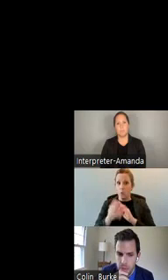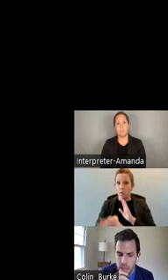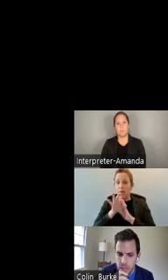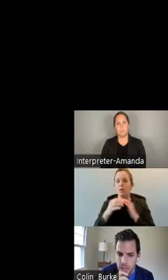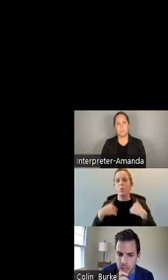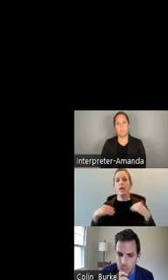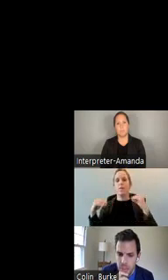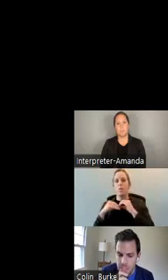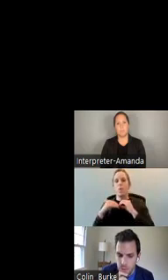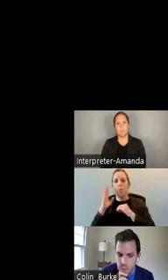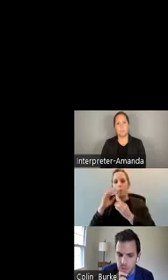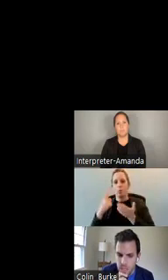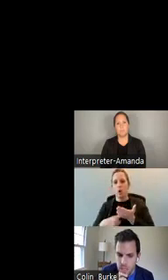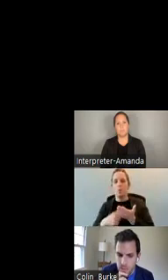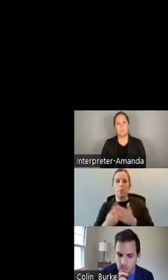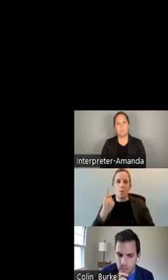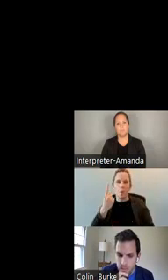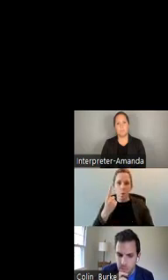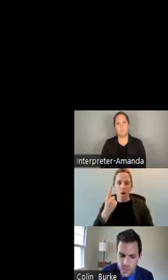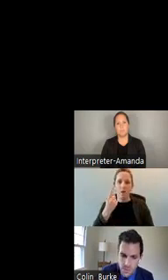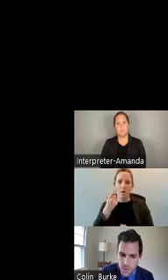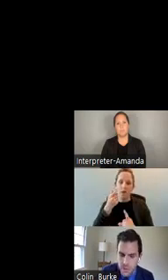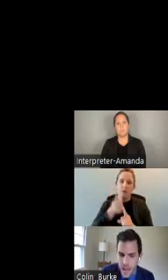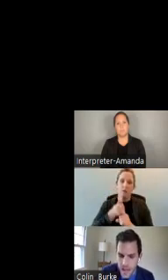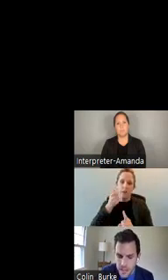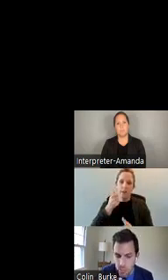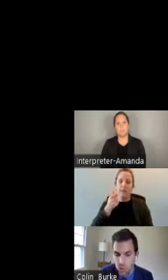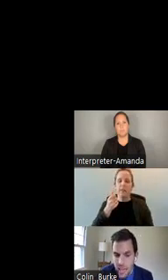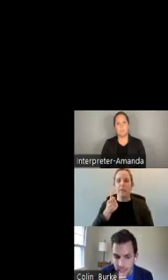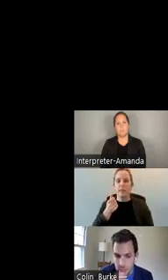um but one thing that was really striking and unfortunately probably not surprising